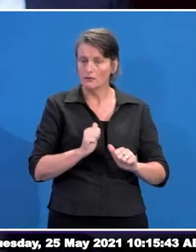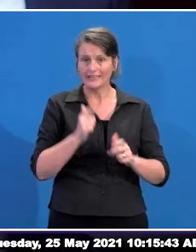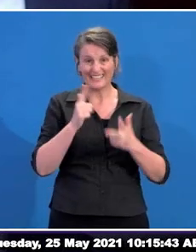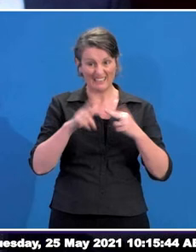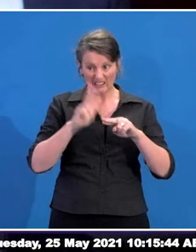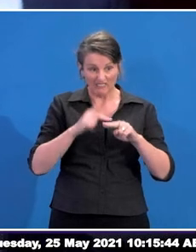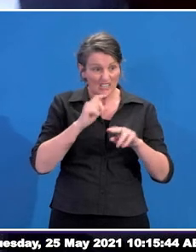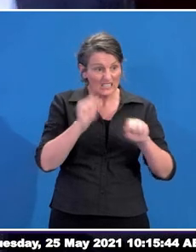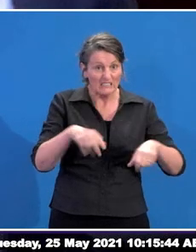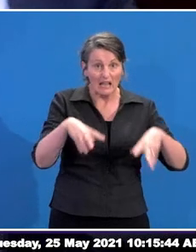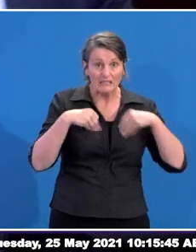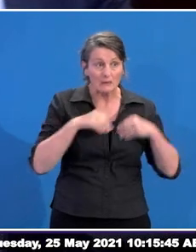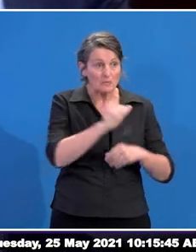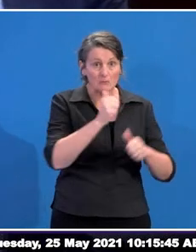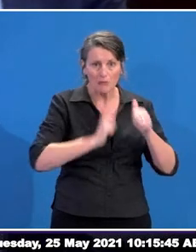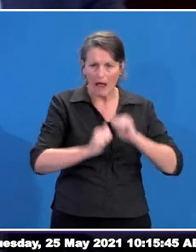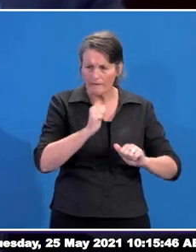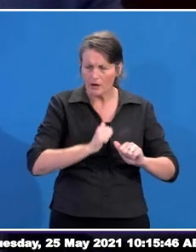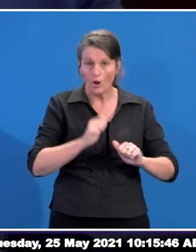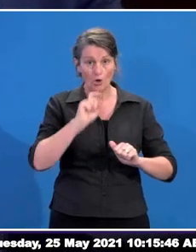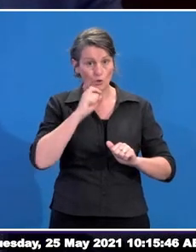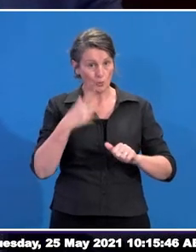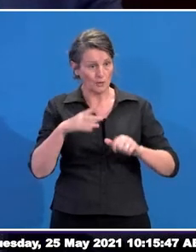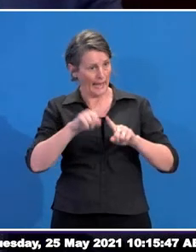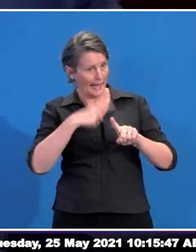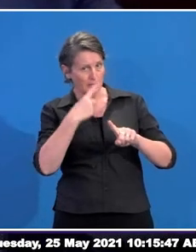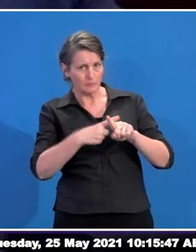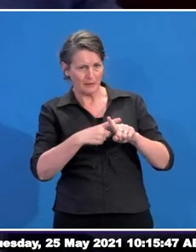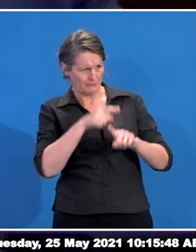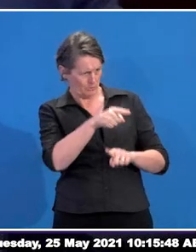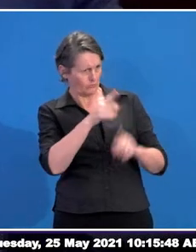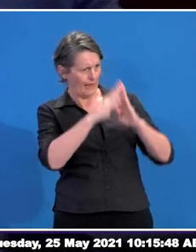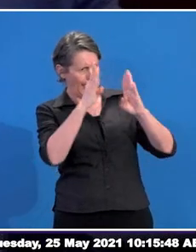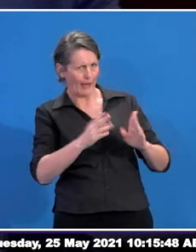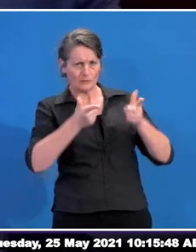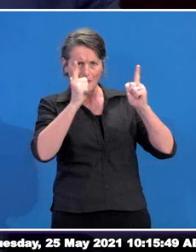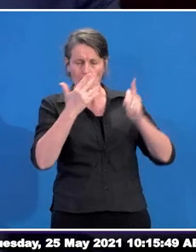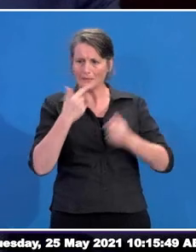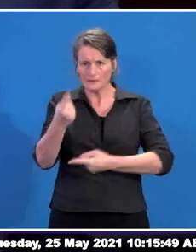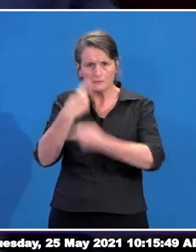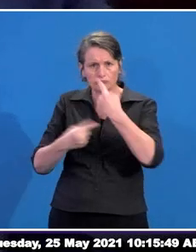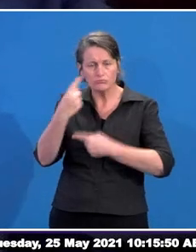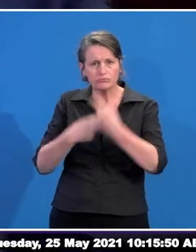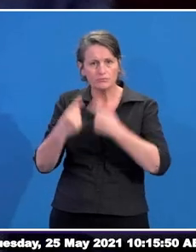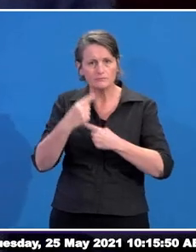is that the standard you would expect of a house manager? An explanation would be appreciated. OK. So, that's the,